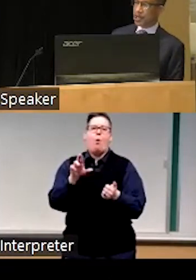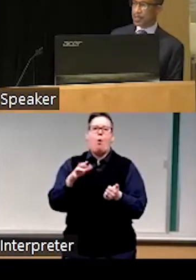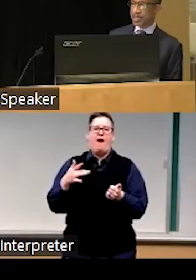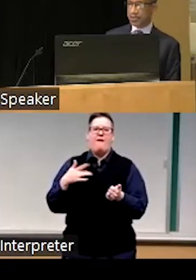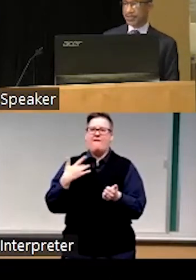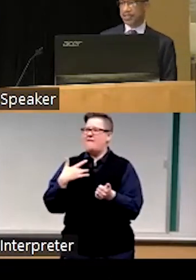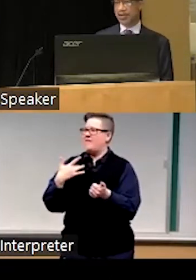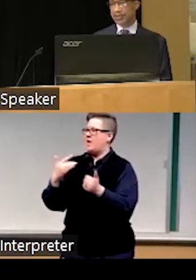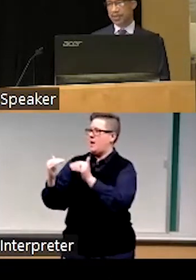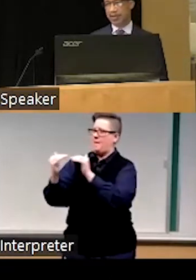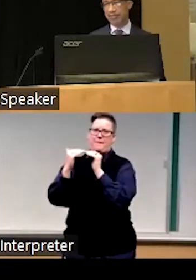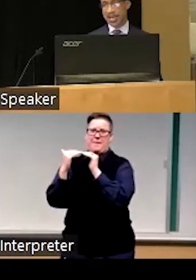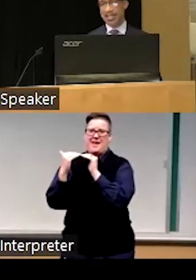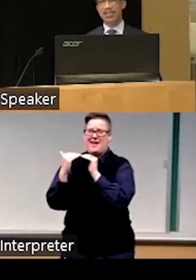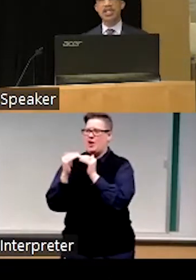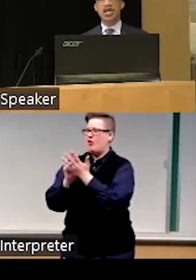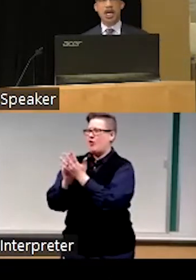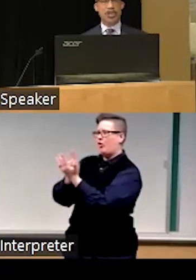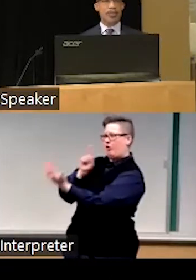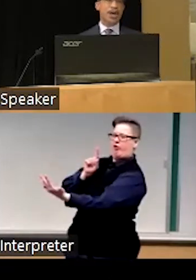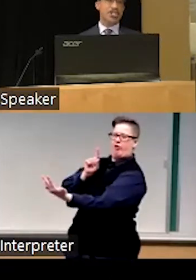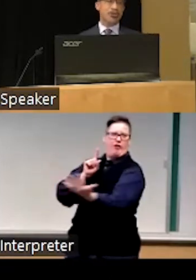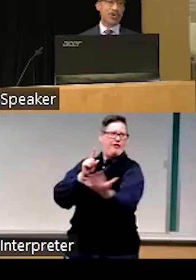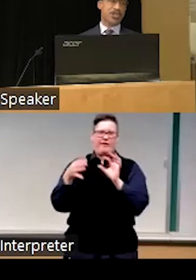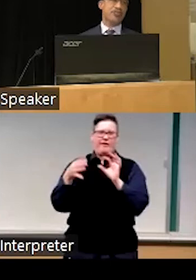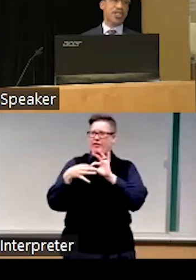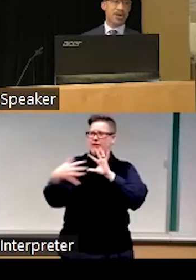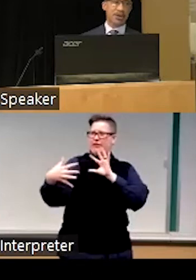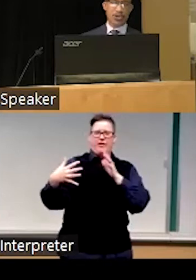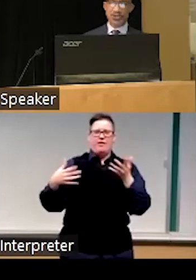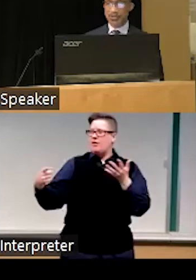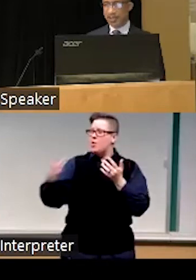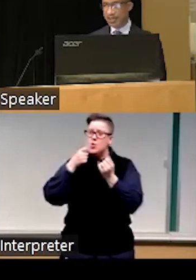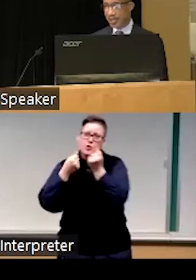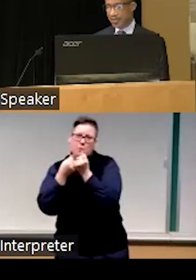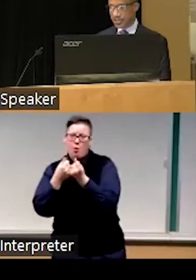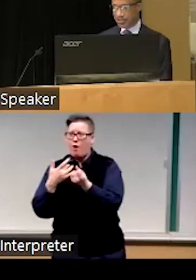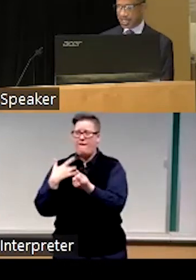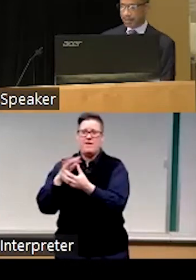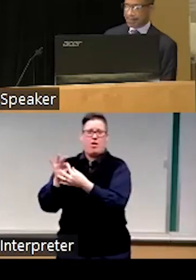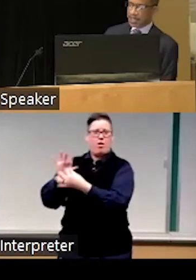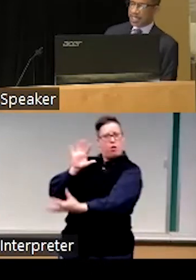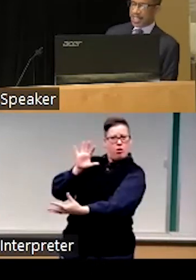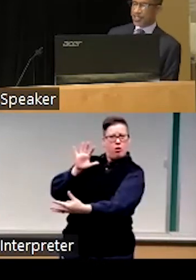their peers and their their friends that may support them in their pursuit of a degree and